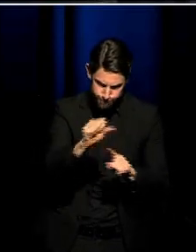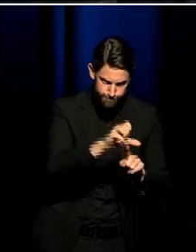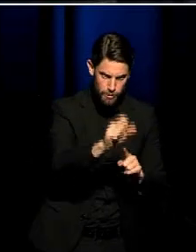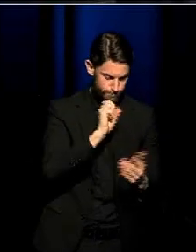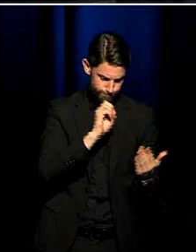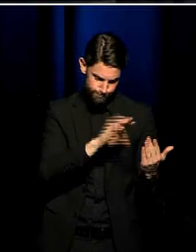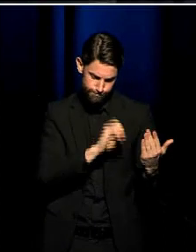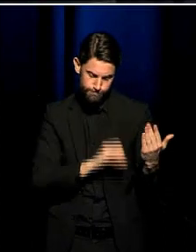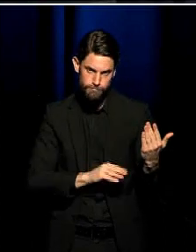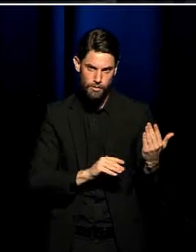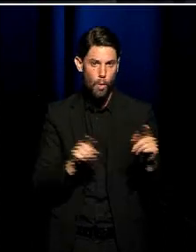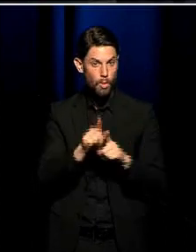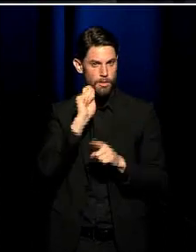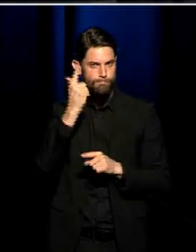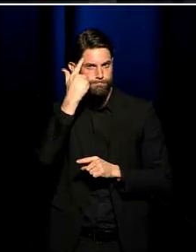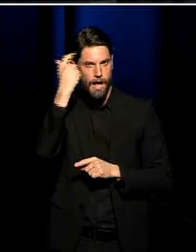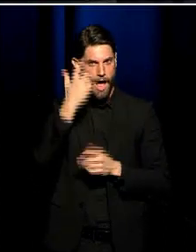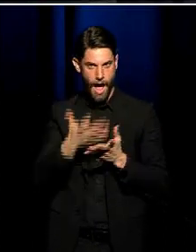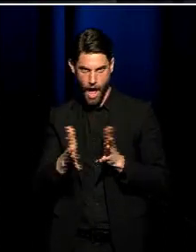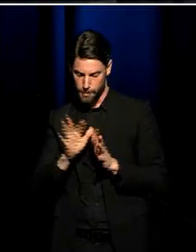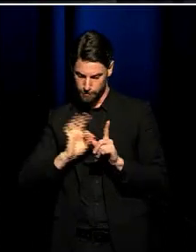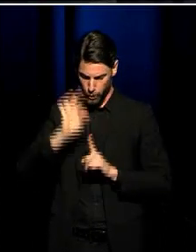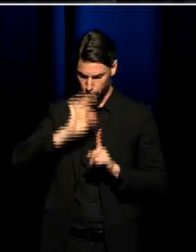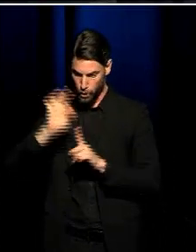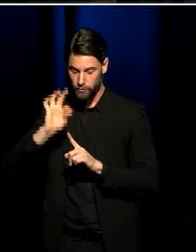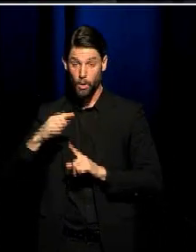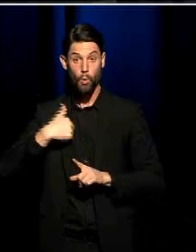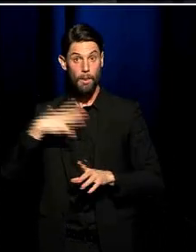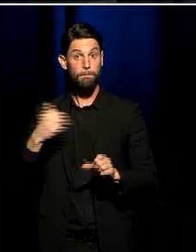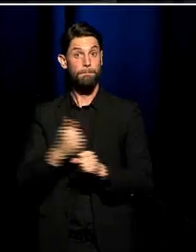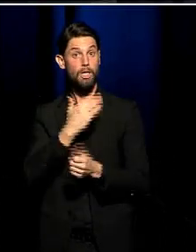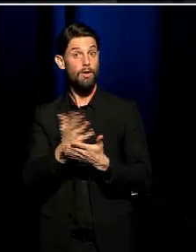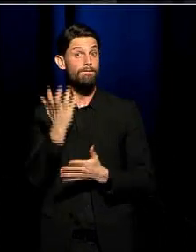make certain that permanent solutions are reached for First Nations people